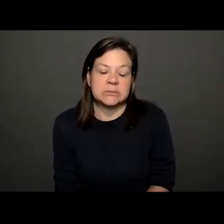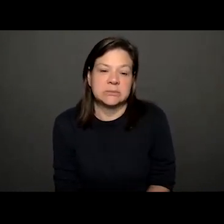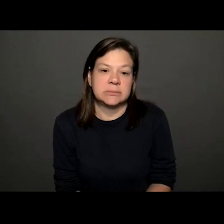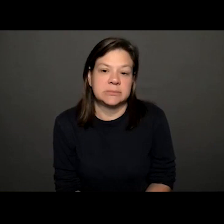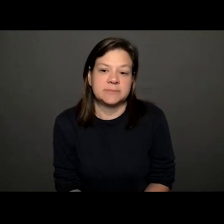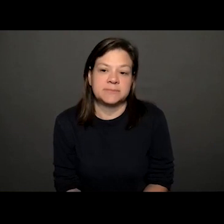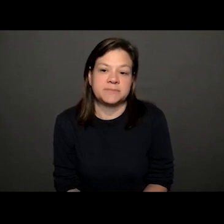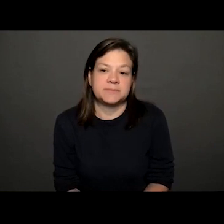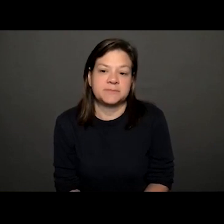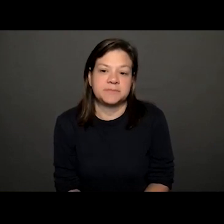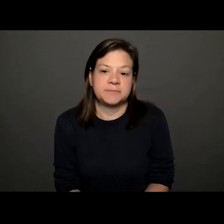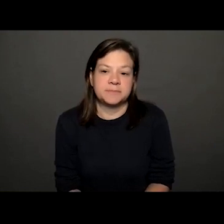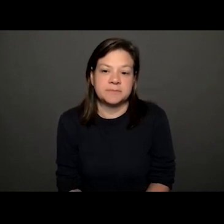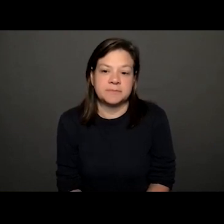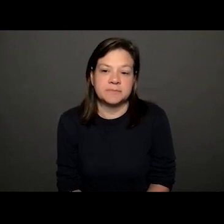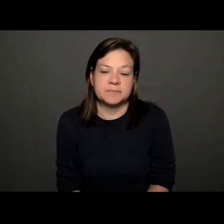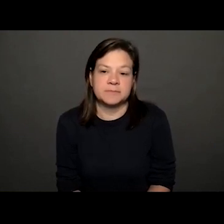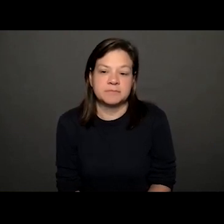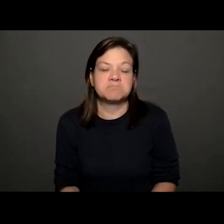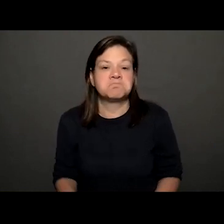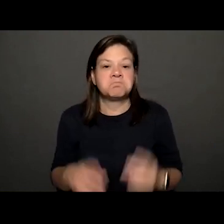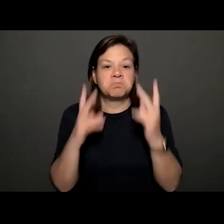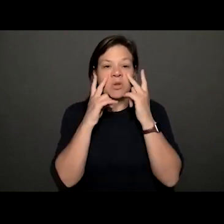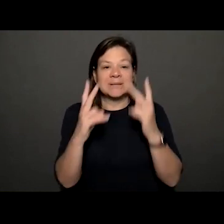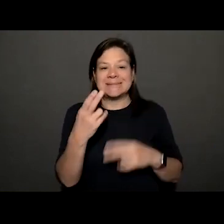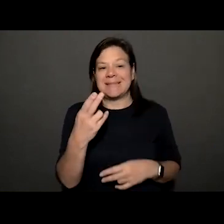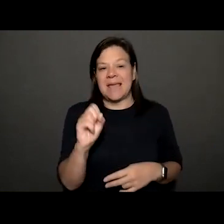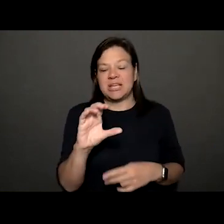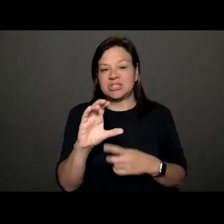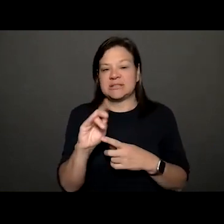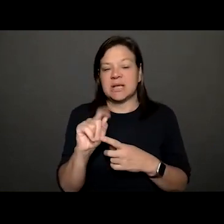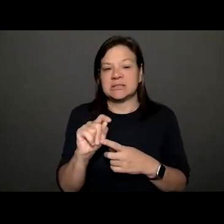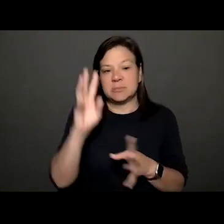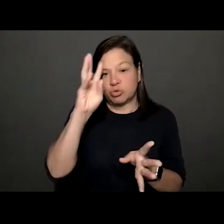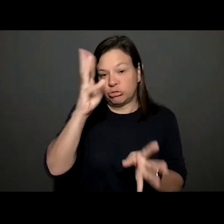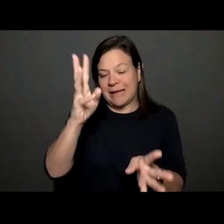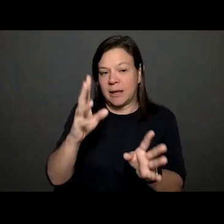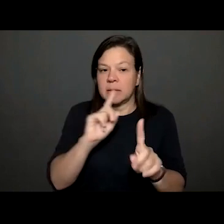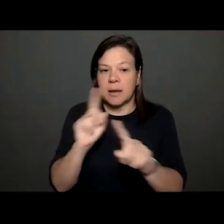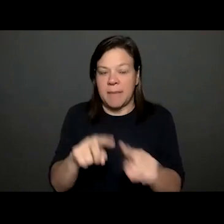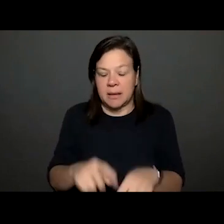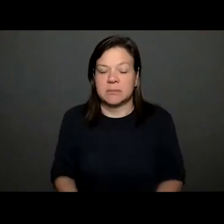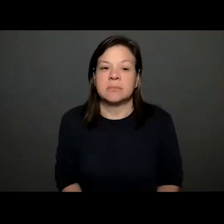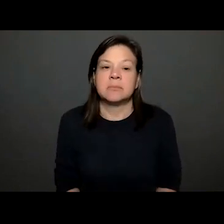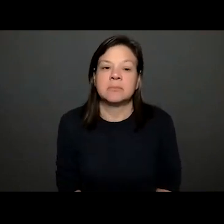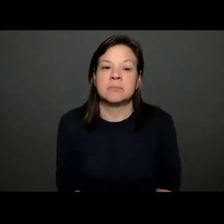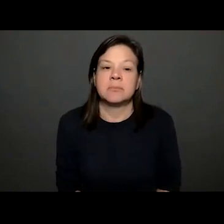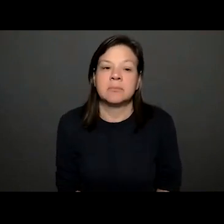SEE THE CREATE COMMAND AND IT'S ASKING FOR A NAME